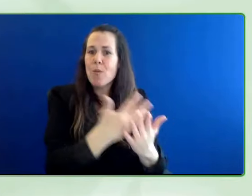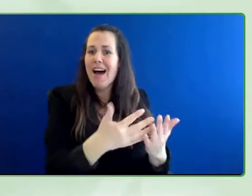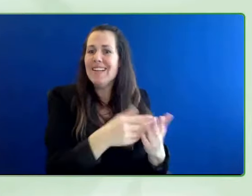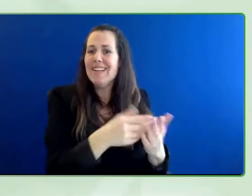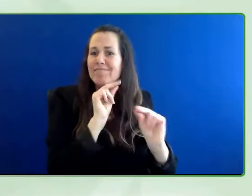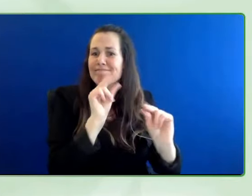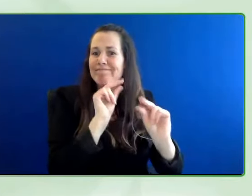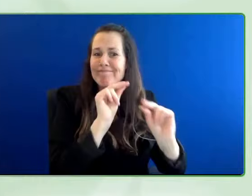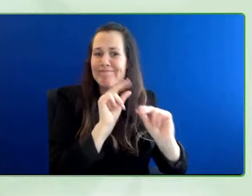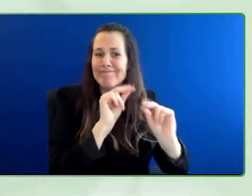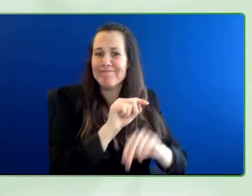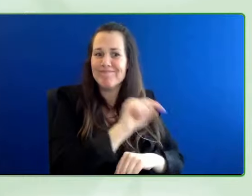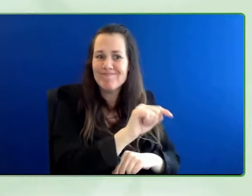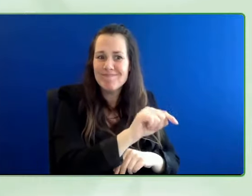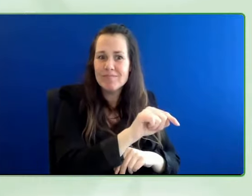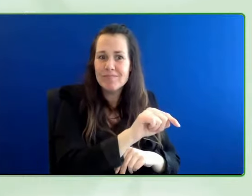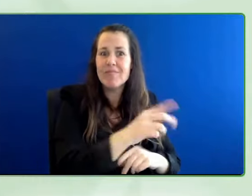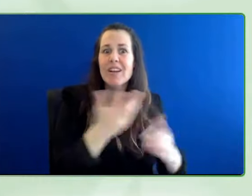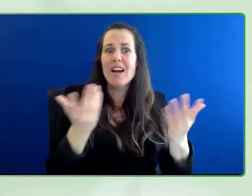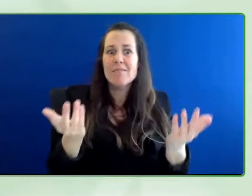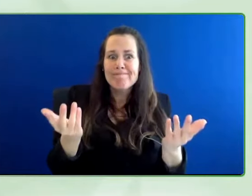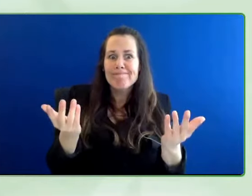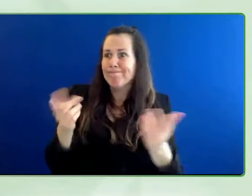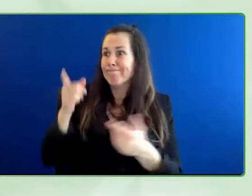Lorenzo, may I ask you about the Italian situation?